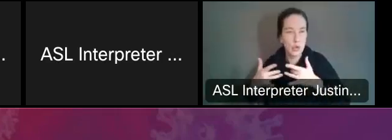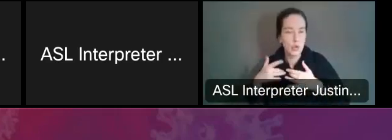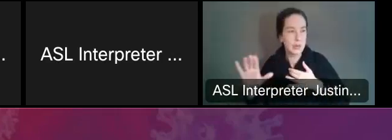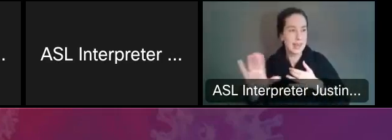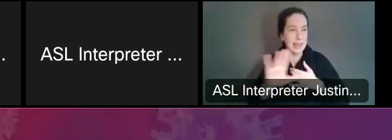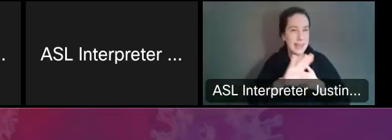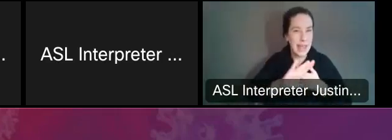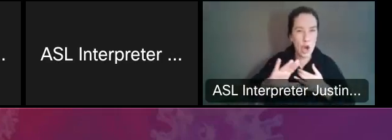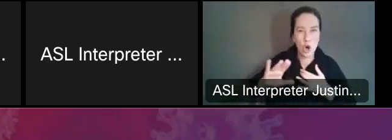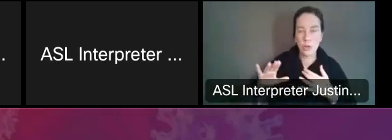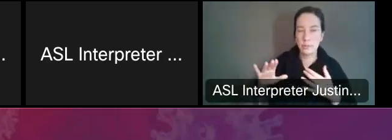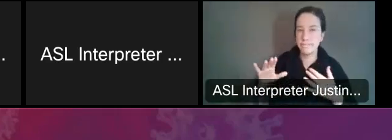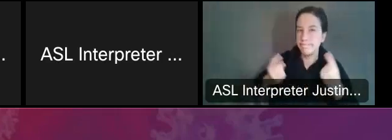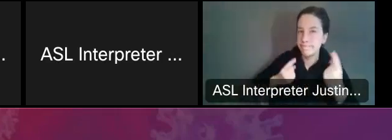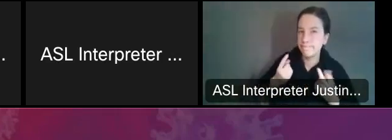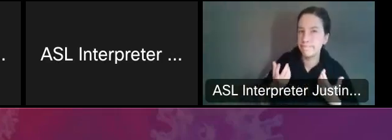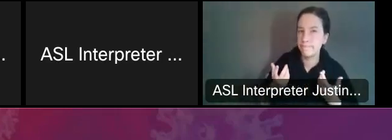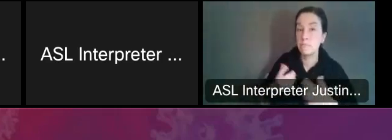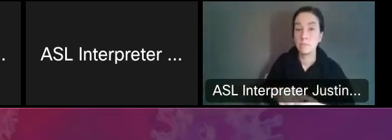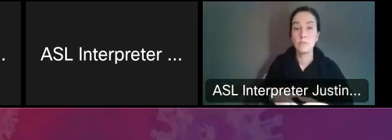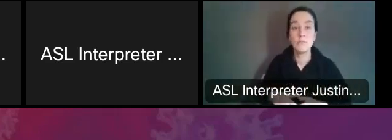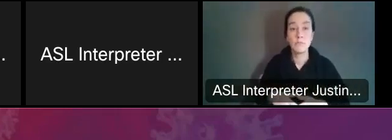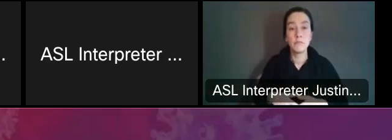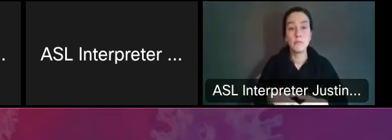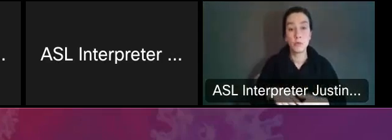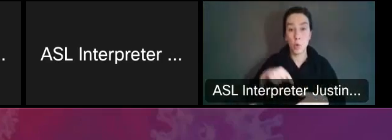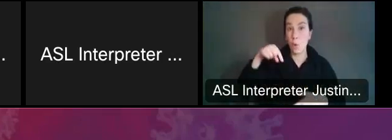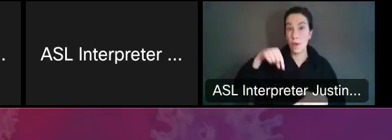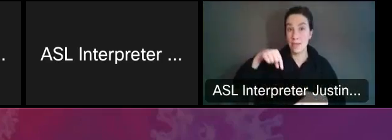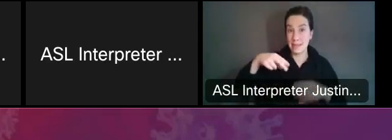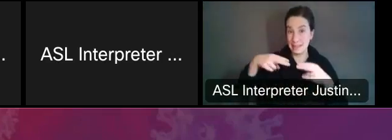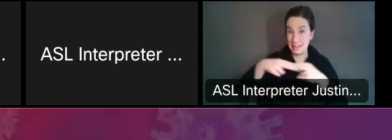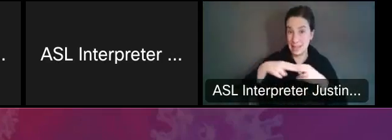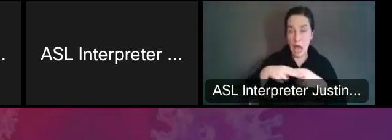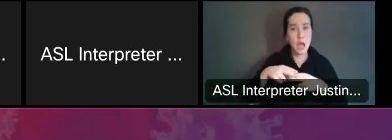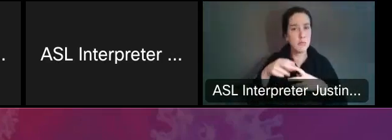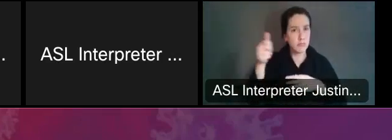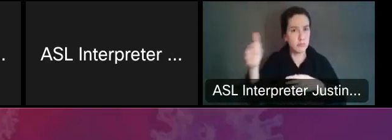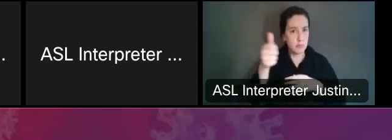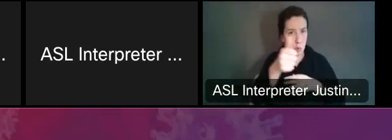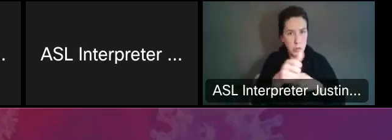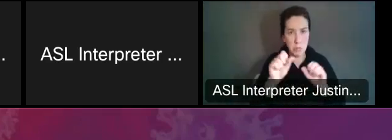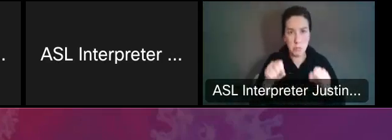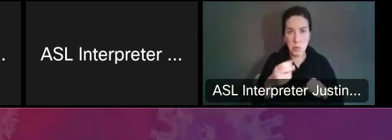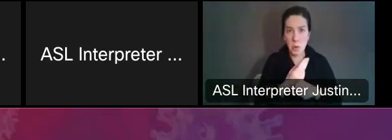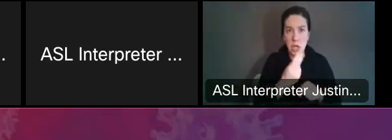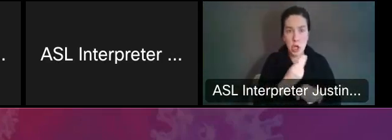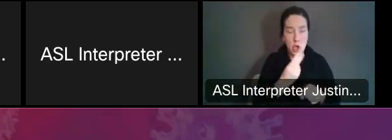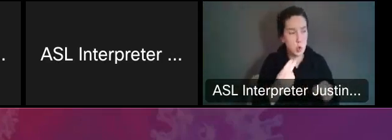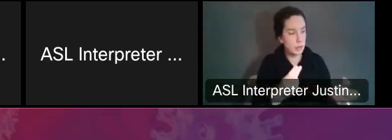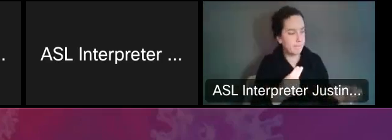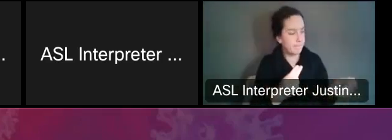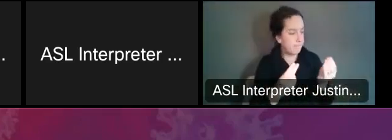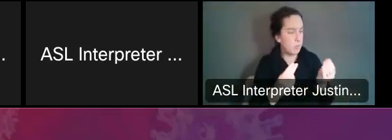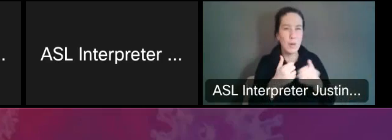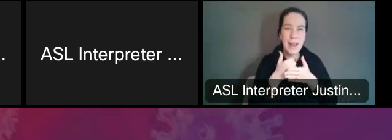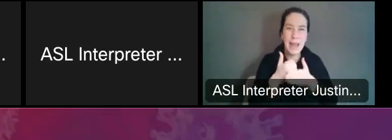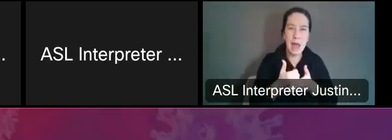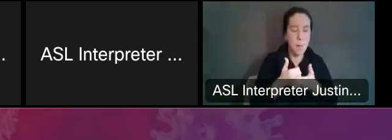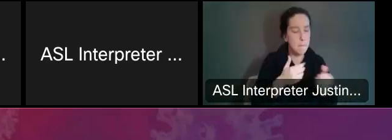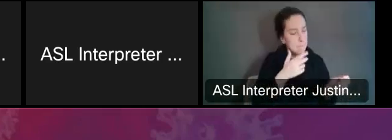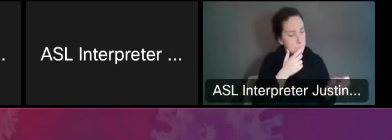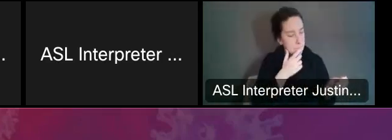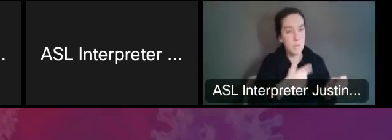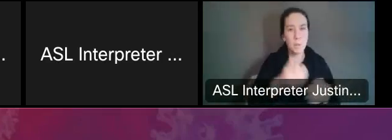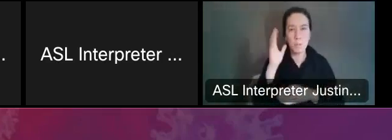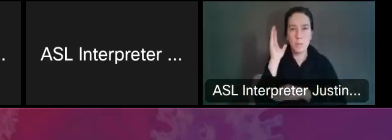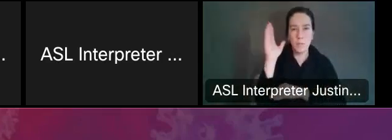You can review and use the slides specific to your community to help frame and inform your presentation or you might find it helpful to pull concerns.